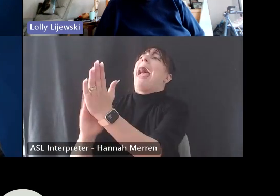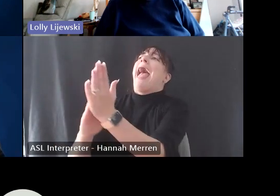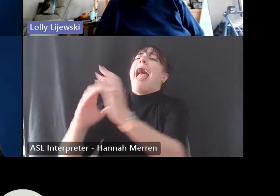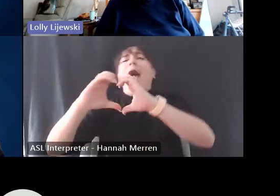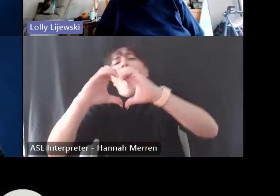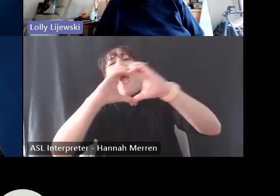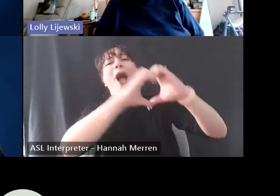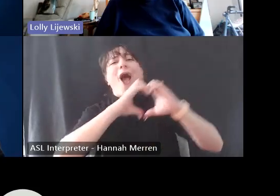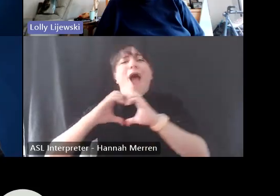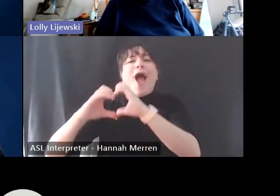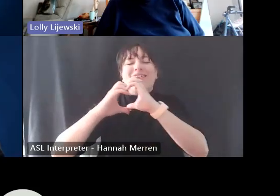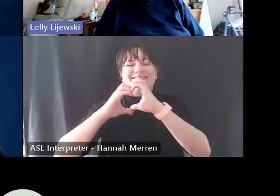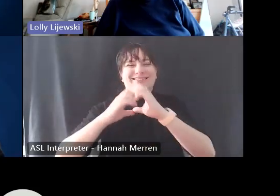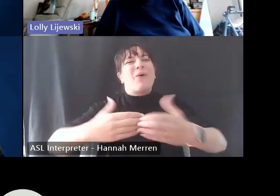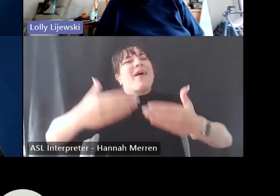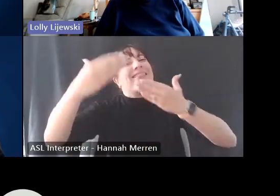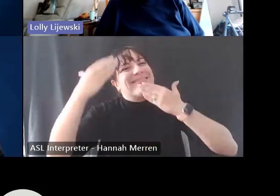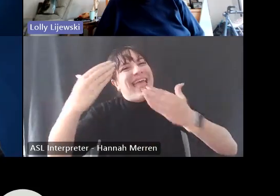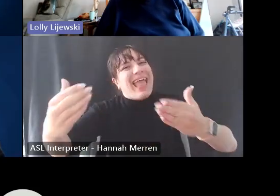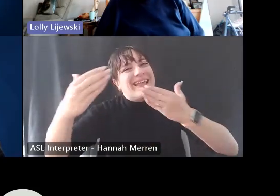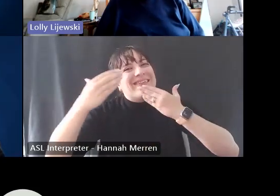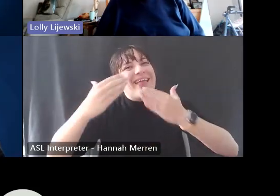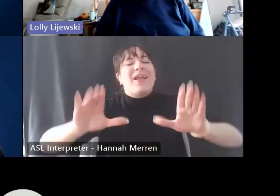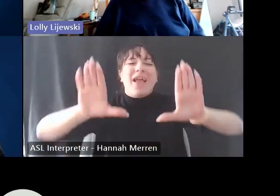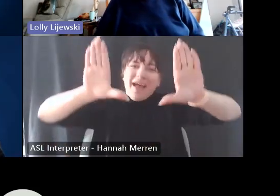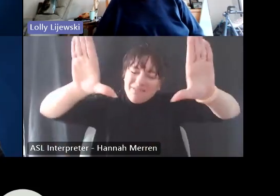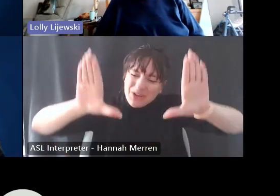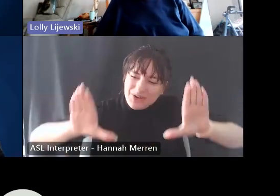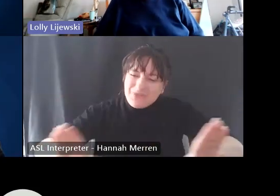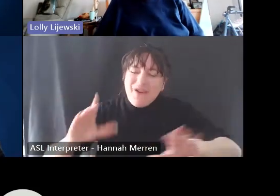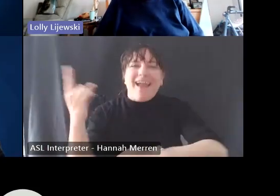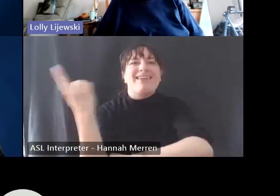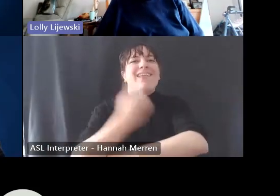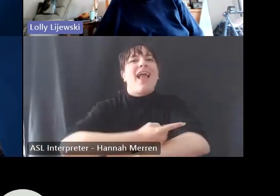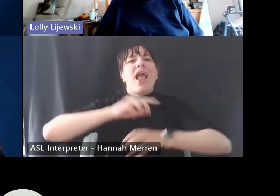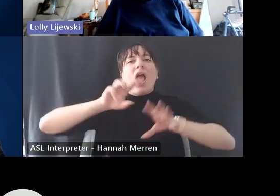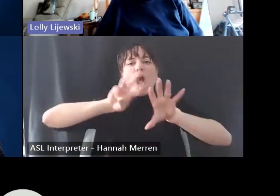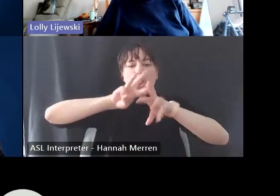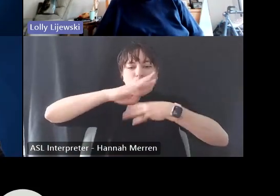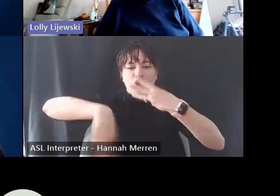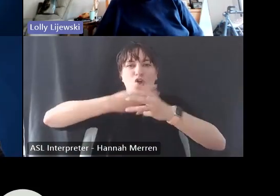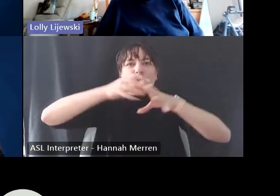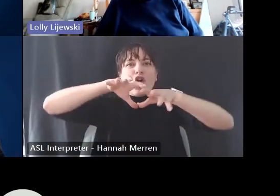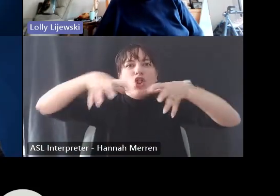Have a great rest of the day for Global Accessibility Awareness Day. And see you all.